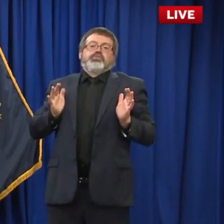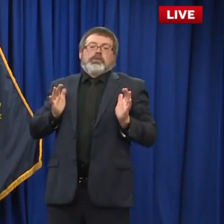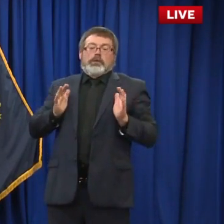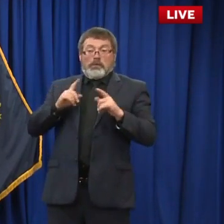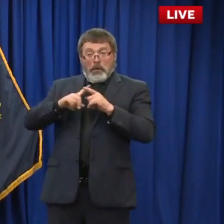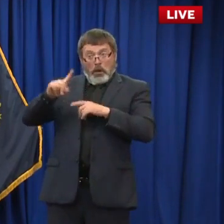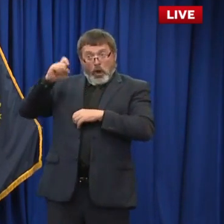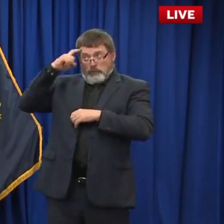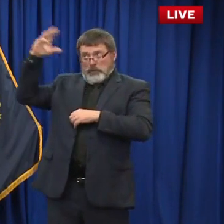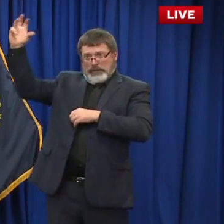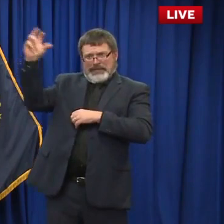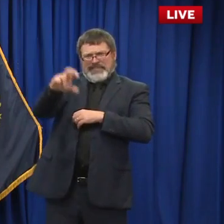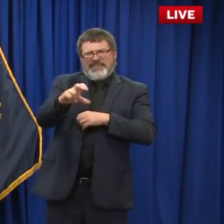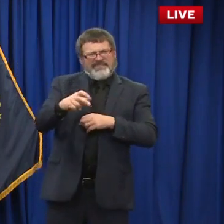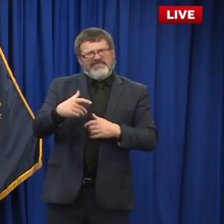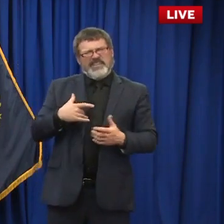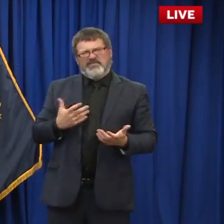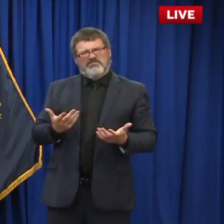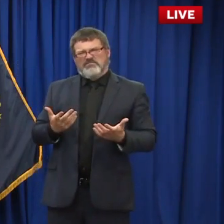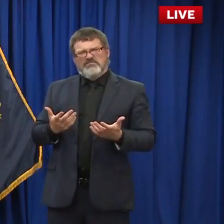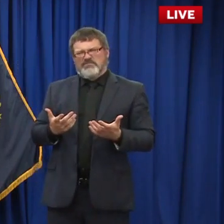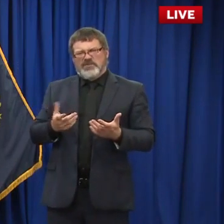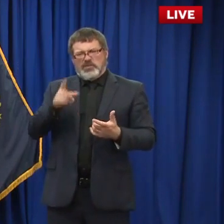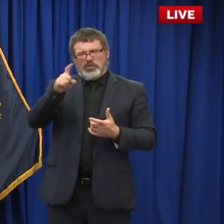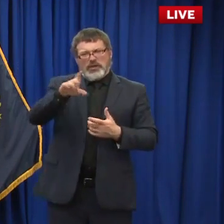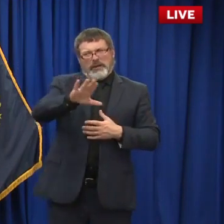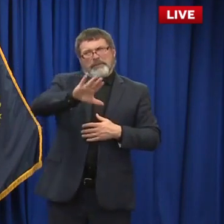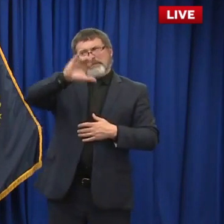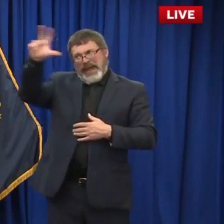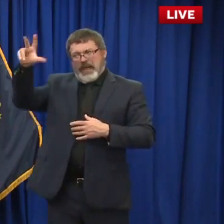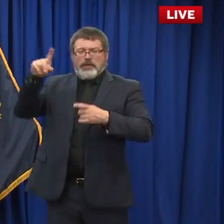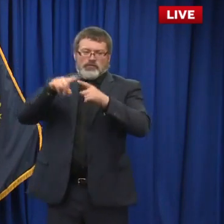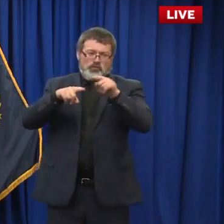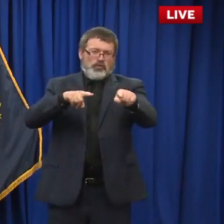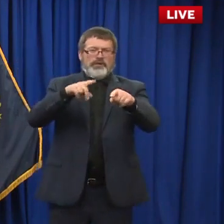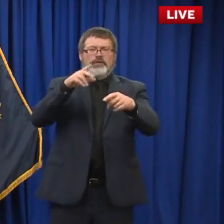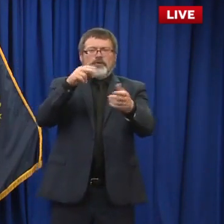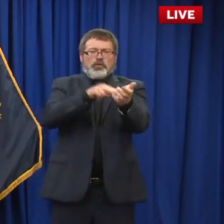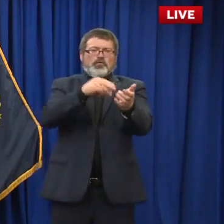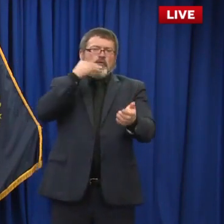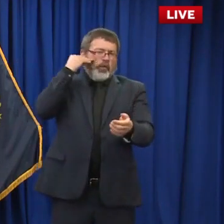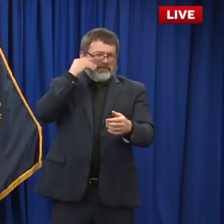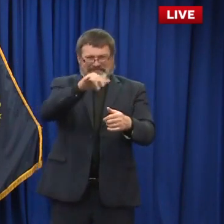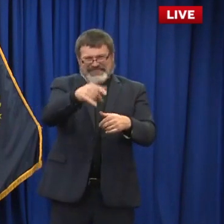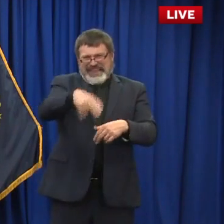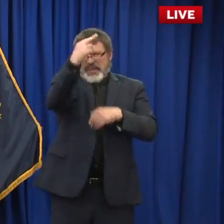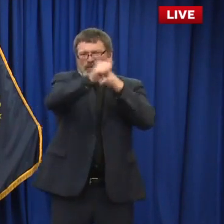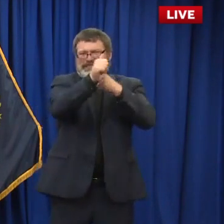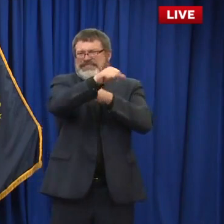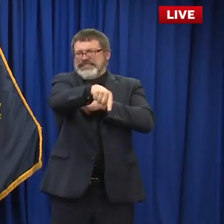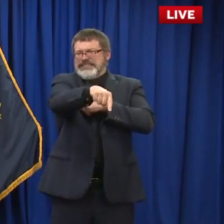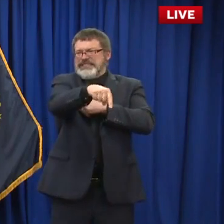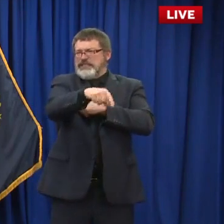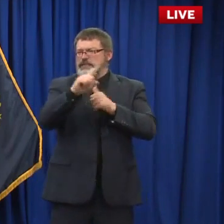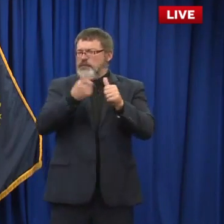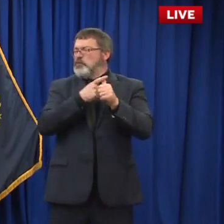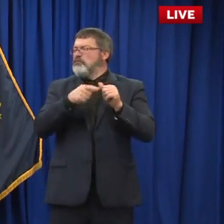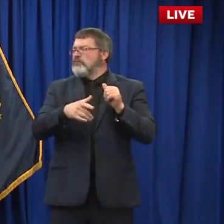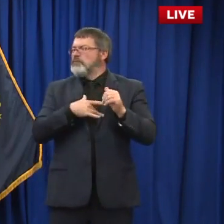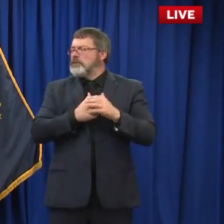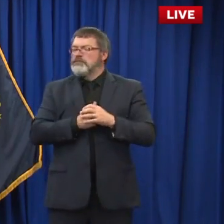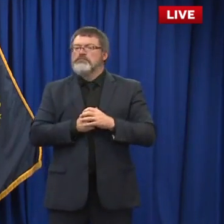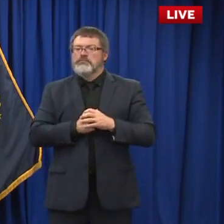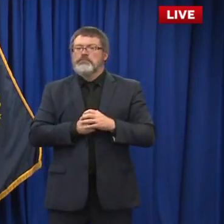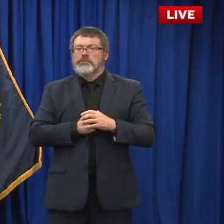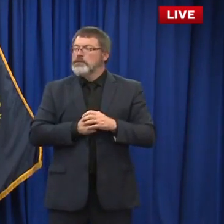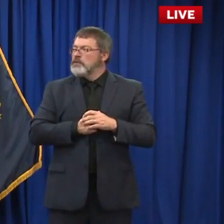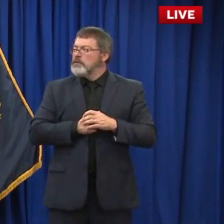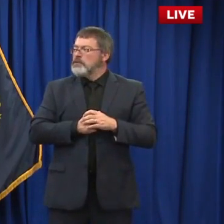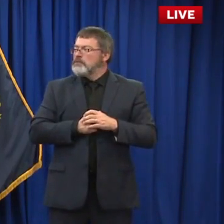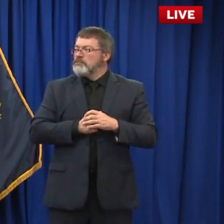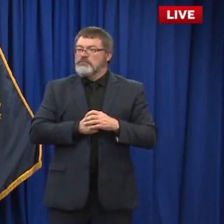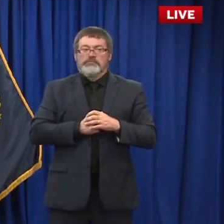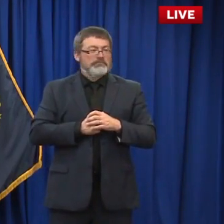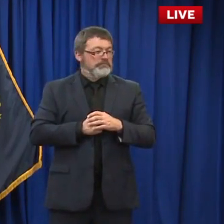I DON'T KNOW IF THEY BIT THEM OR HAD OTHER DEALS, I DON'T KNOW, BUT WHEN IT COMES TO THE GOVERNMENT PROVIDING SUPPORTS, OBVIOUSLY WE HAVE WANT THE SUPPORTS TO GO TO THE FRONT